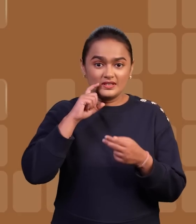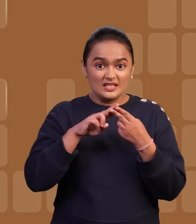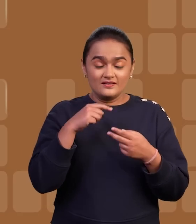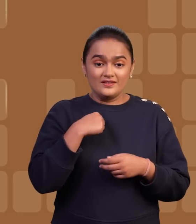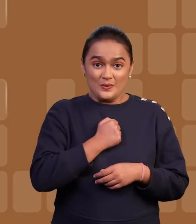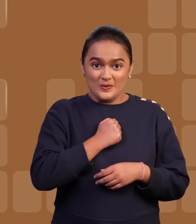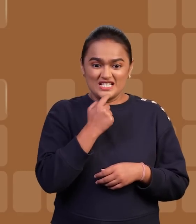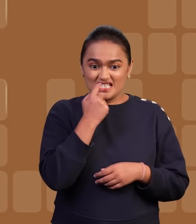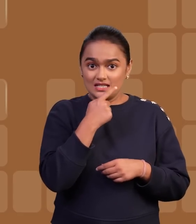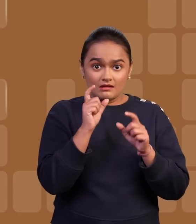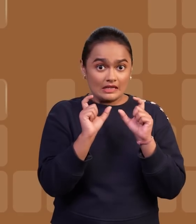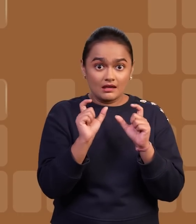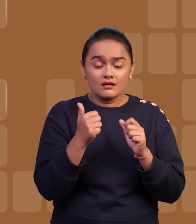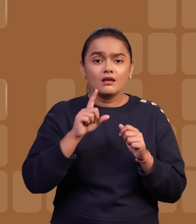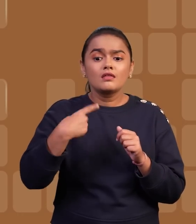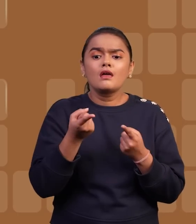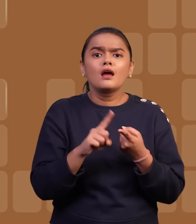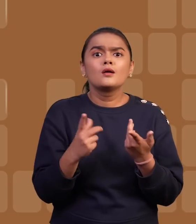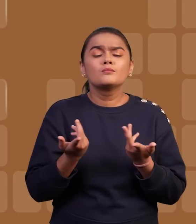What will happen if we don’t take care of our teeth?